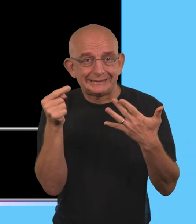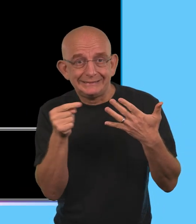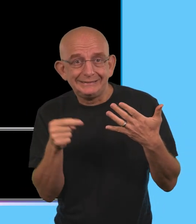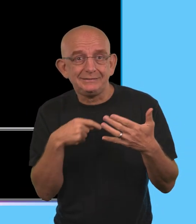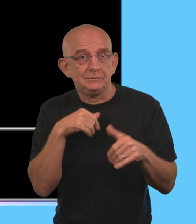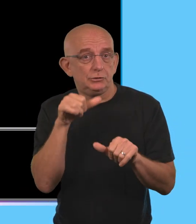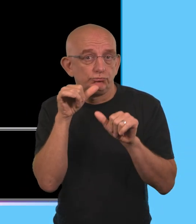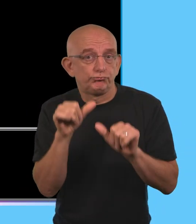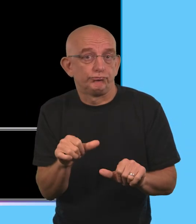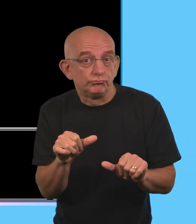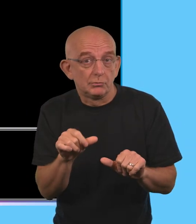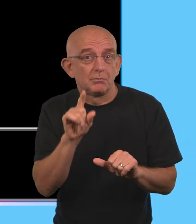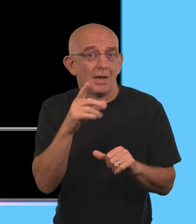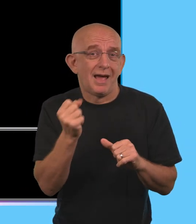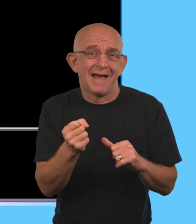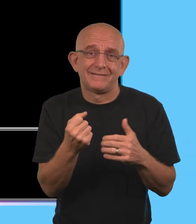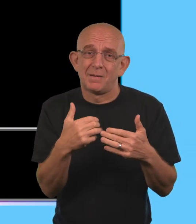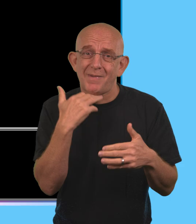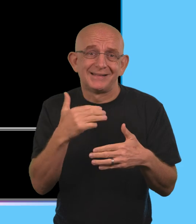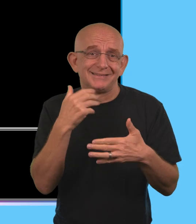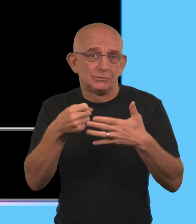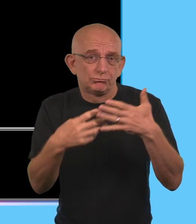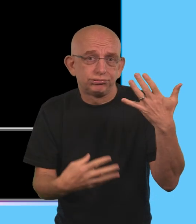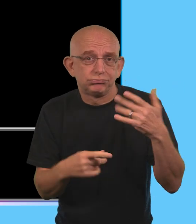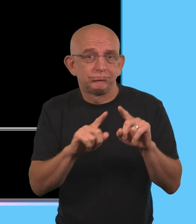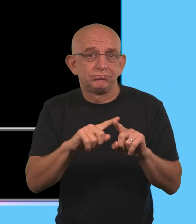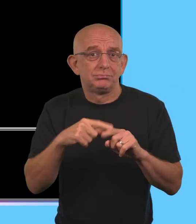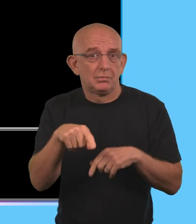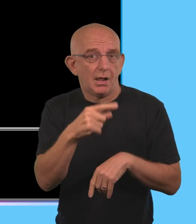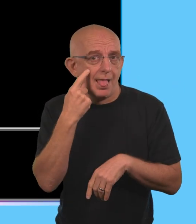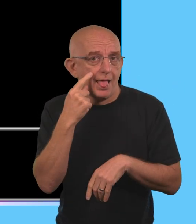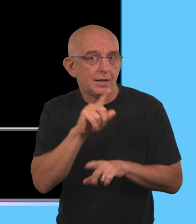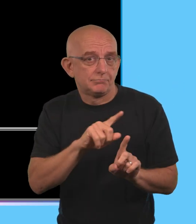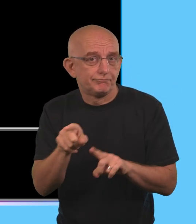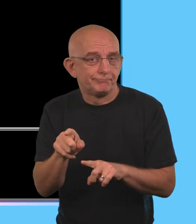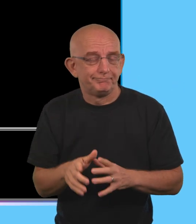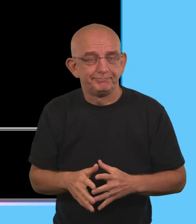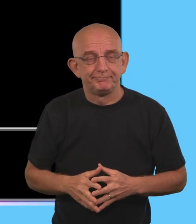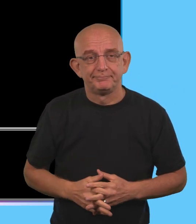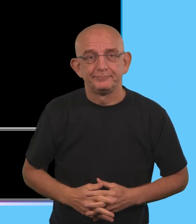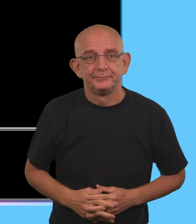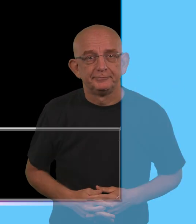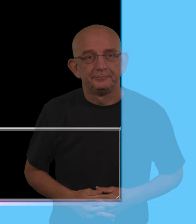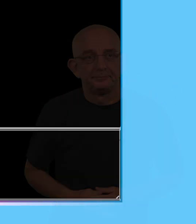We only had limited time today to highlight a few favourites, but there are so many great submissions this year worth playing.